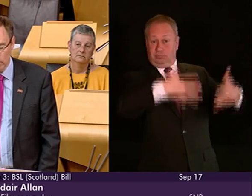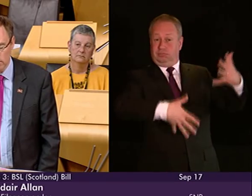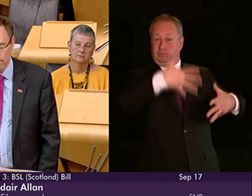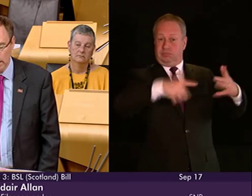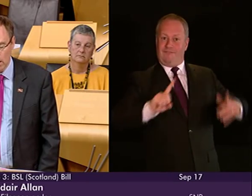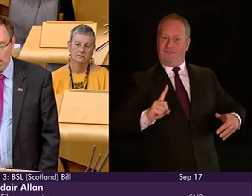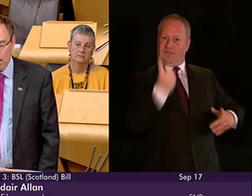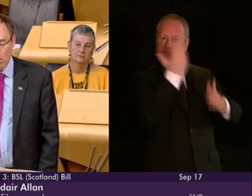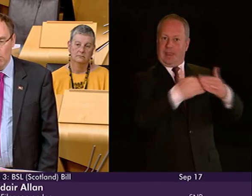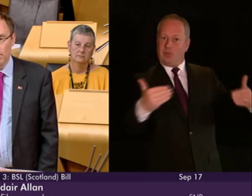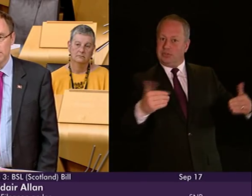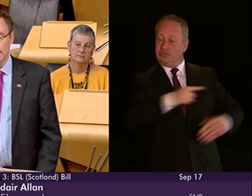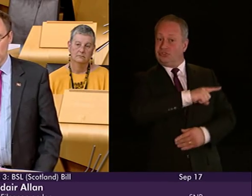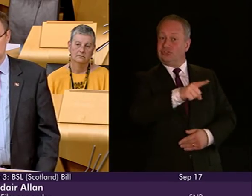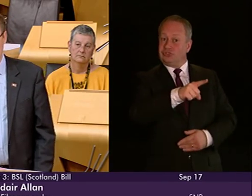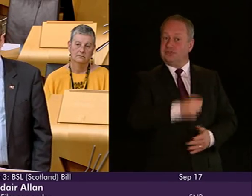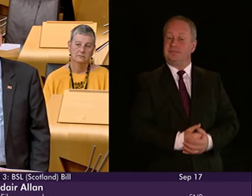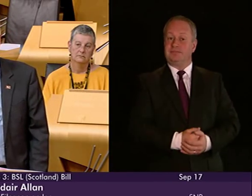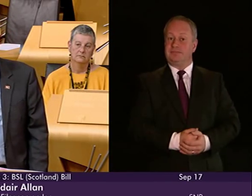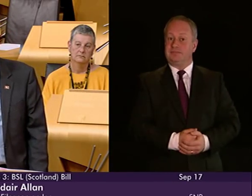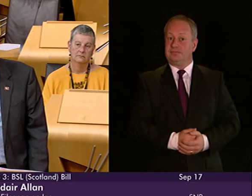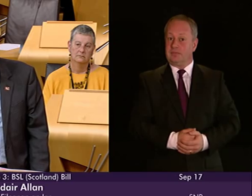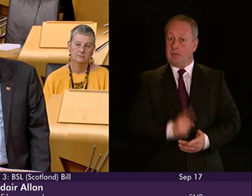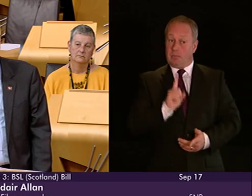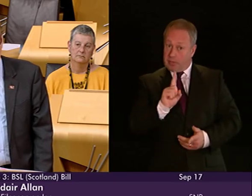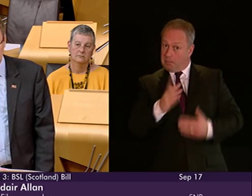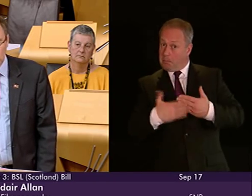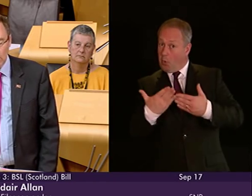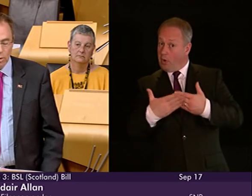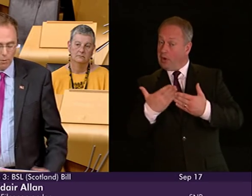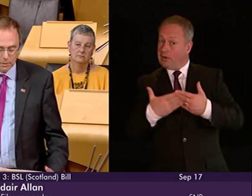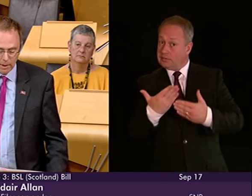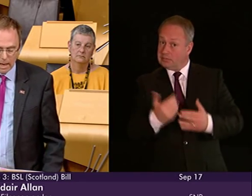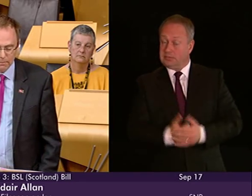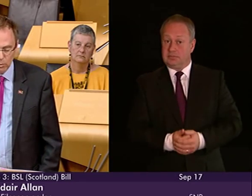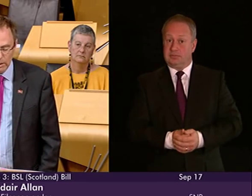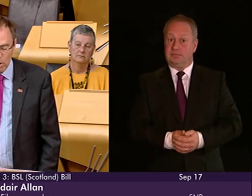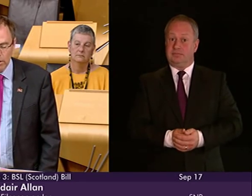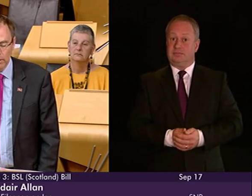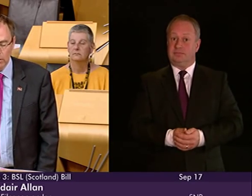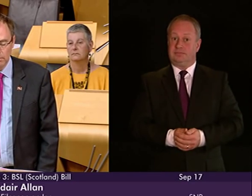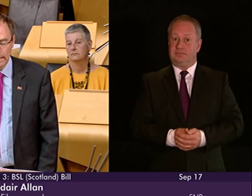language, as has been mentioned. However, the bill is more than that. Too often, we talk about